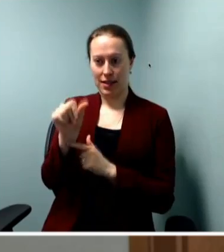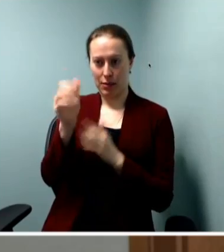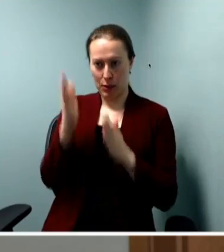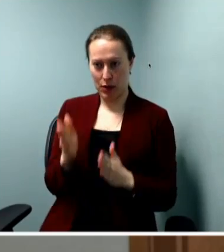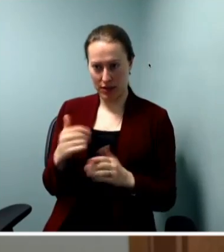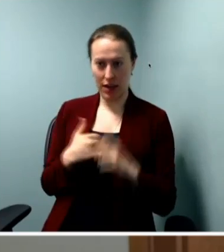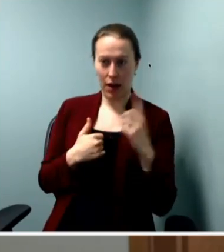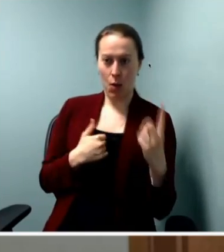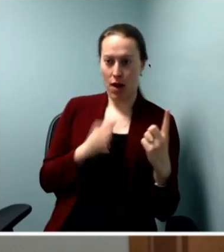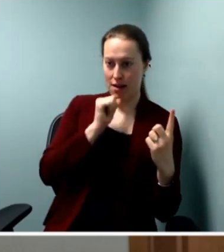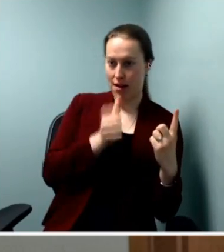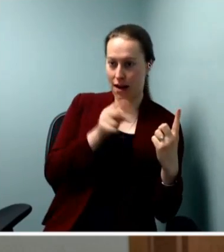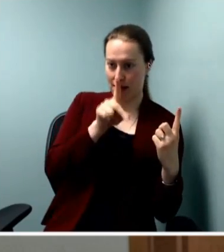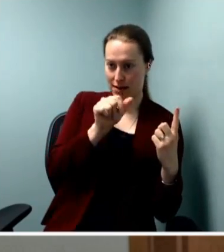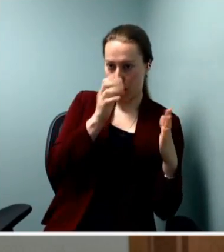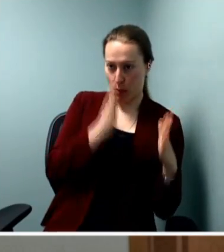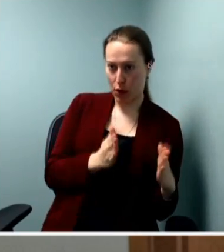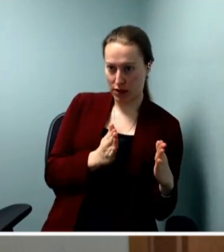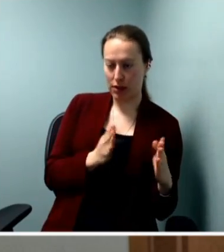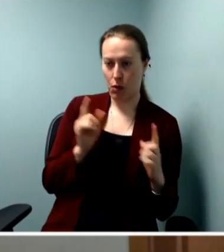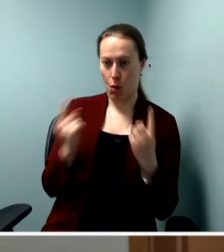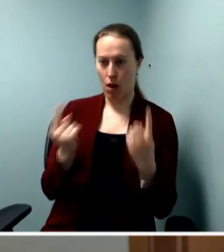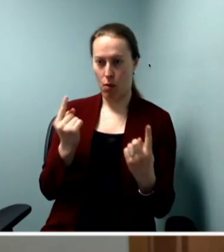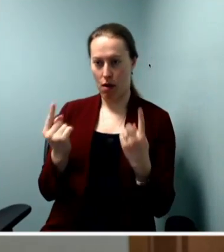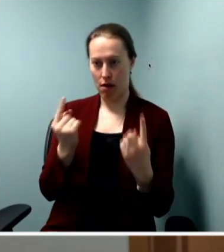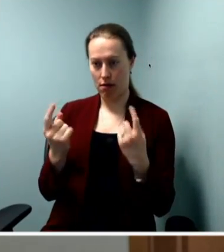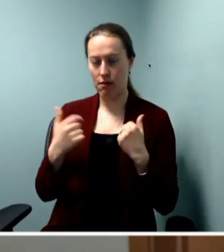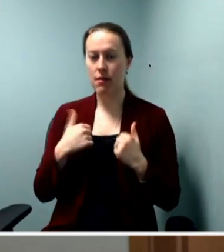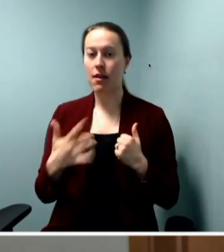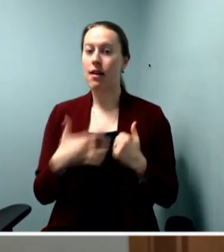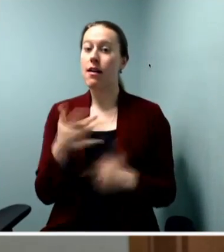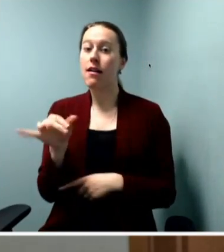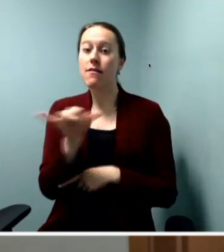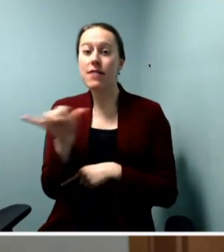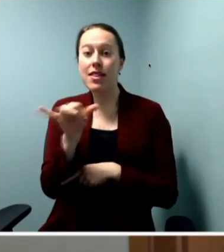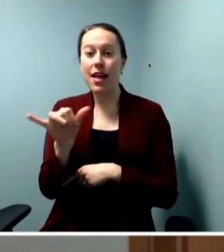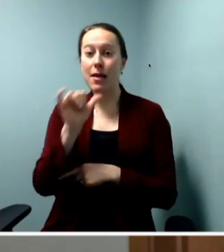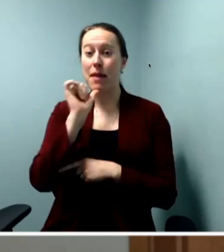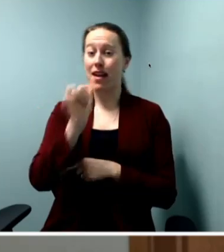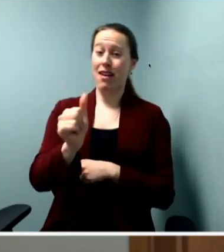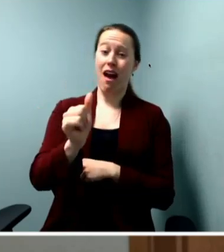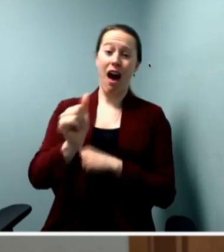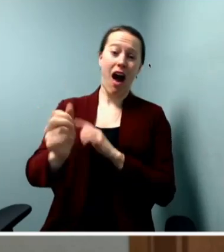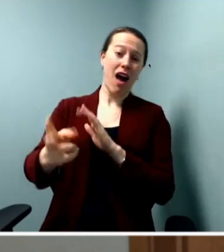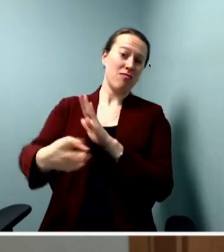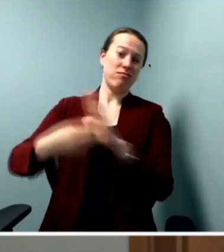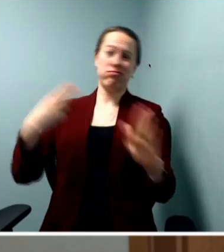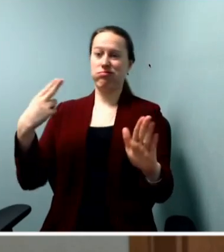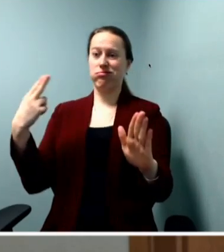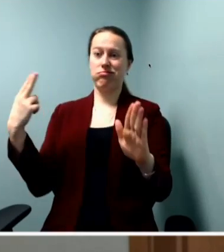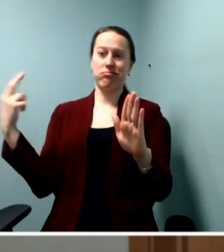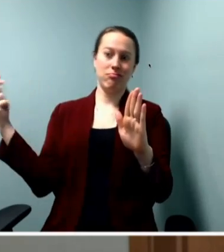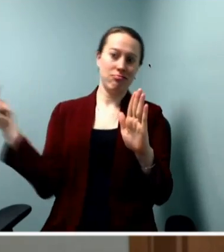Because I feel like by not calling it out or bringing it to some kind of attention,